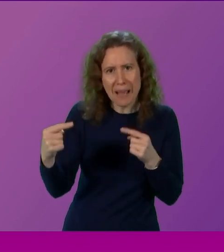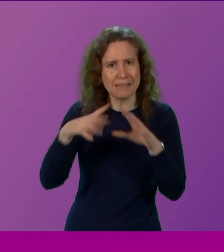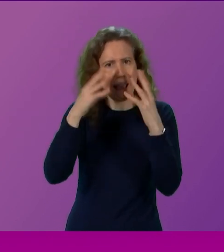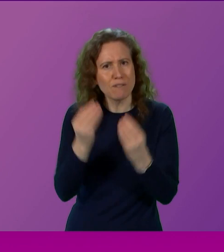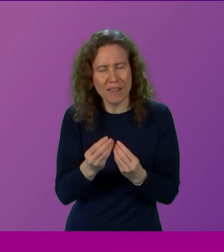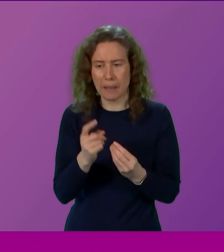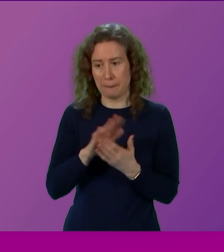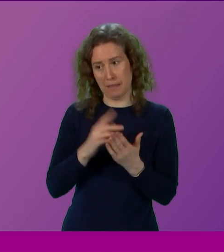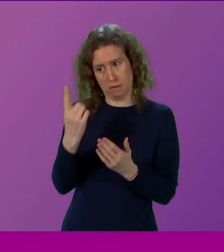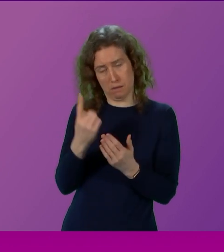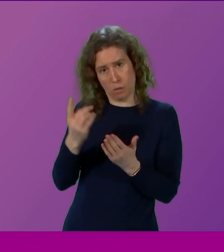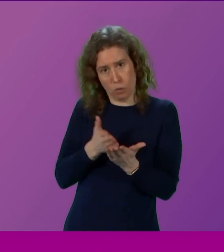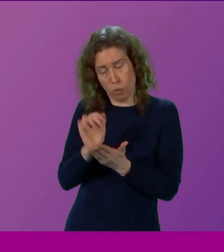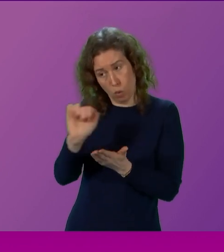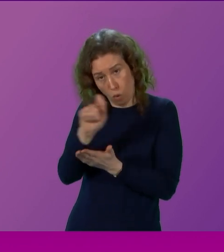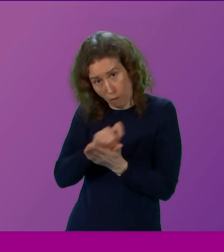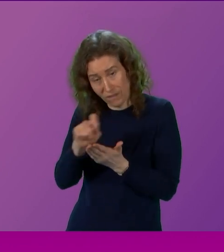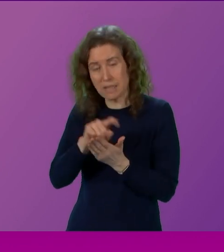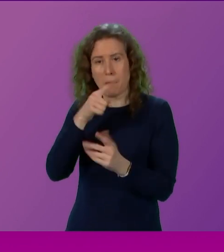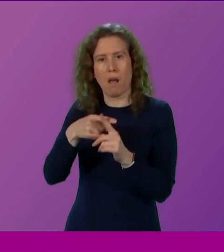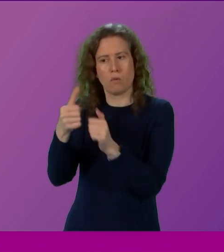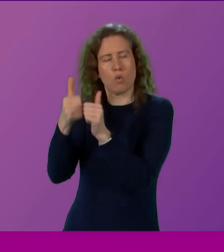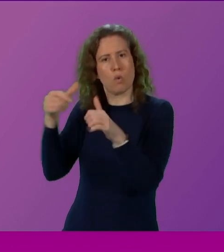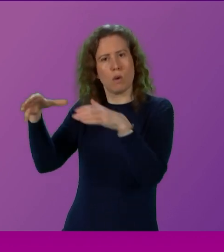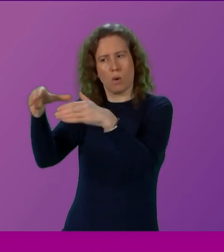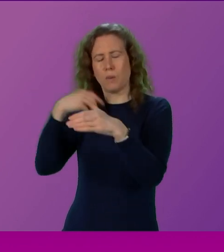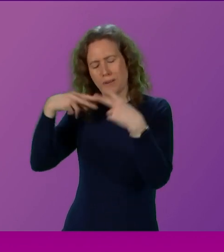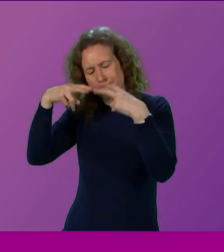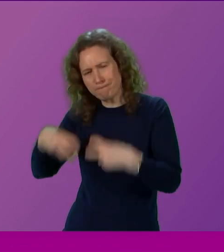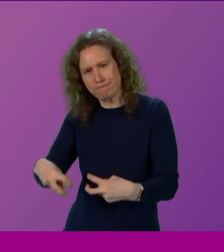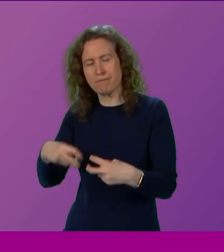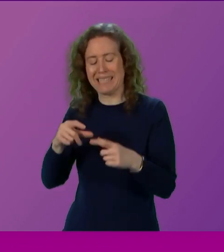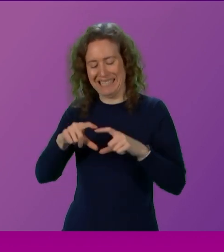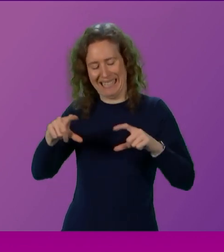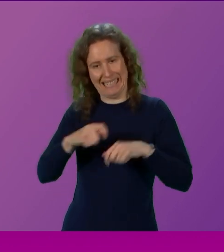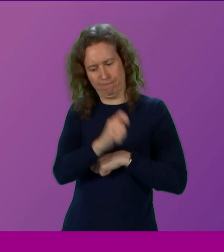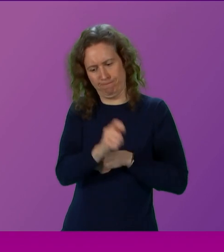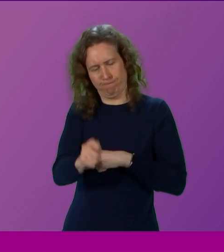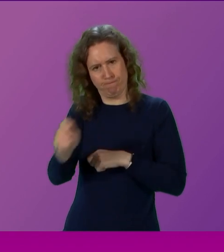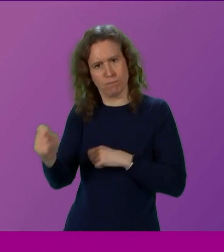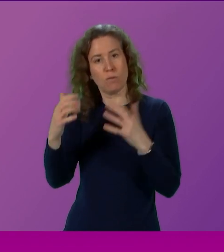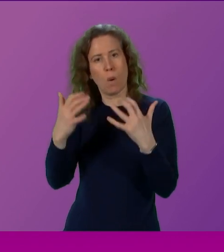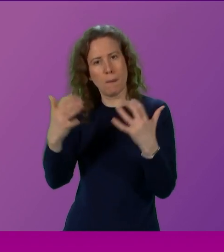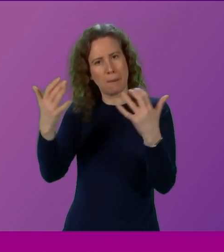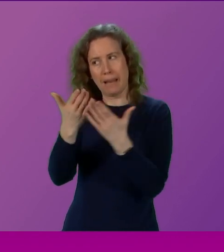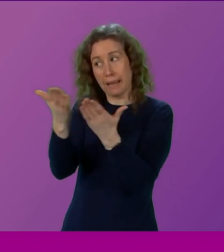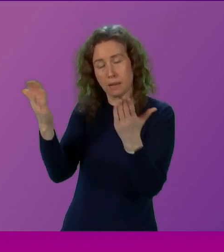Therefore, through your office and the Scottish Parliamentary Corporate Body, will you look at the question of allocation of tickets for the public gallery? Are those individuals